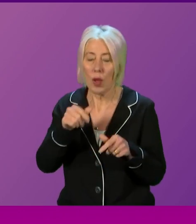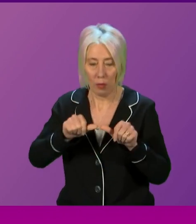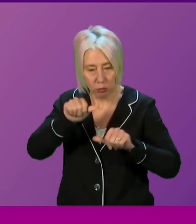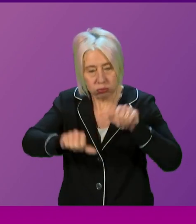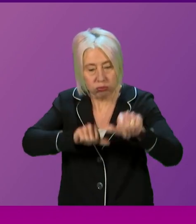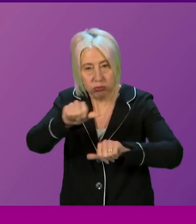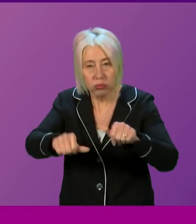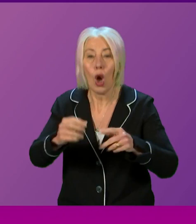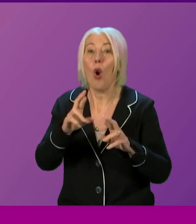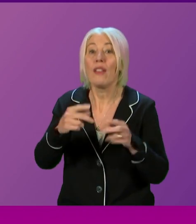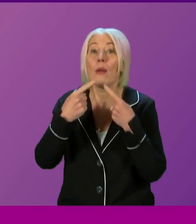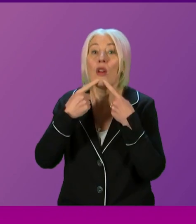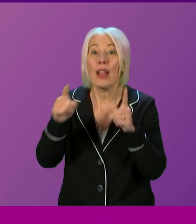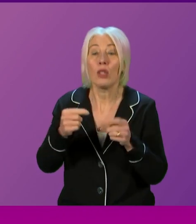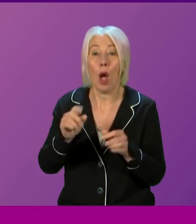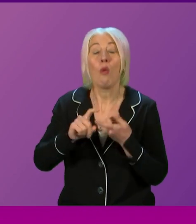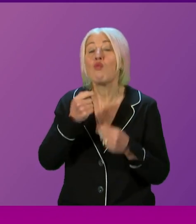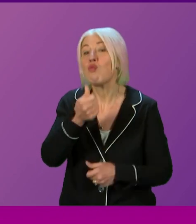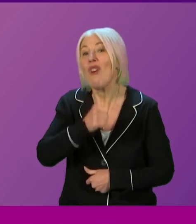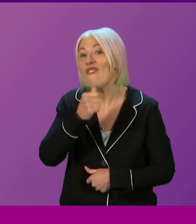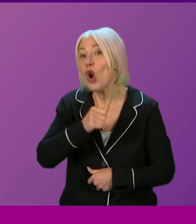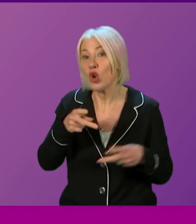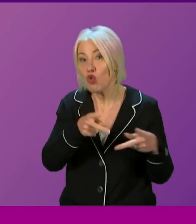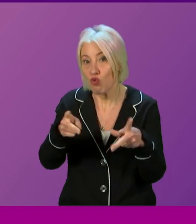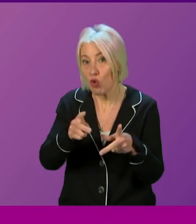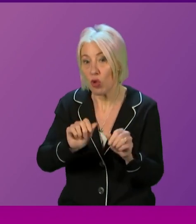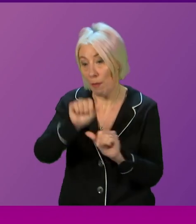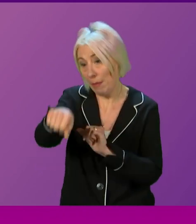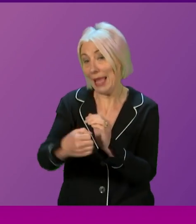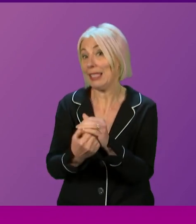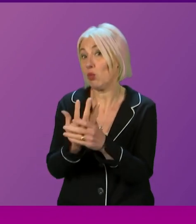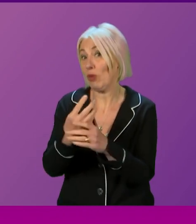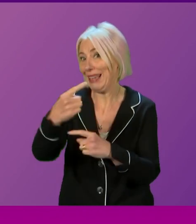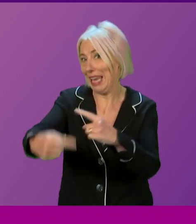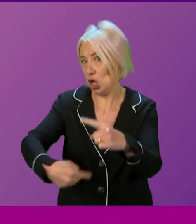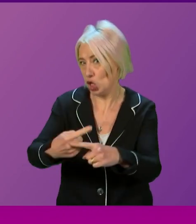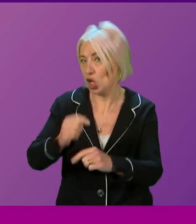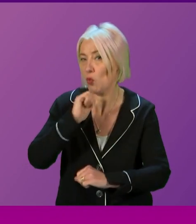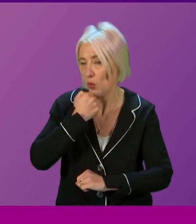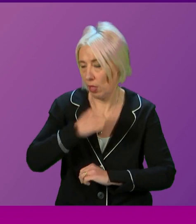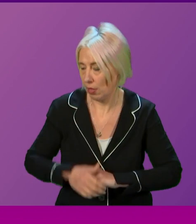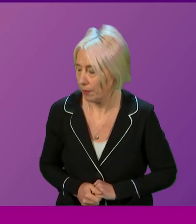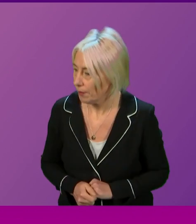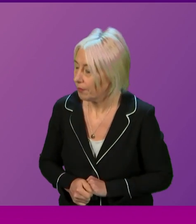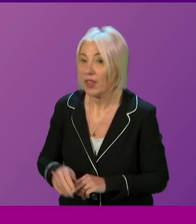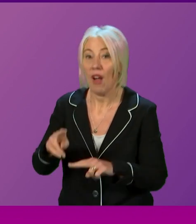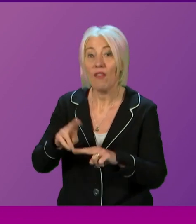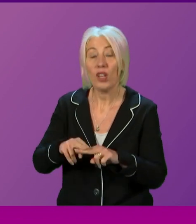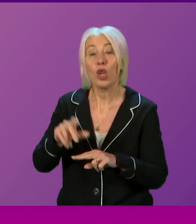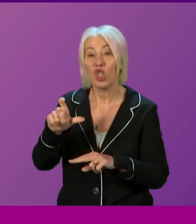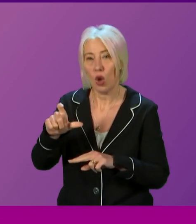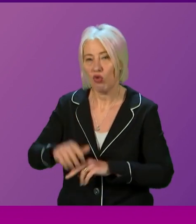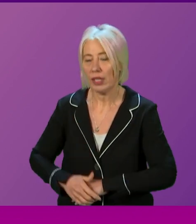towards announcing a preferred route for the long-term decision by next spring.